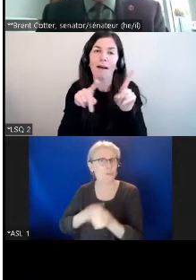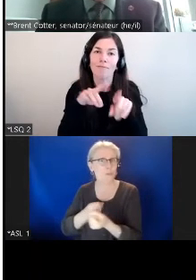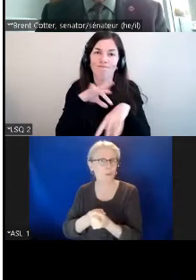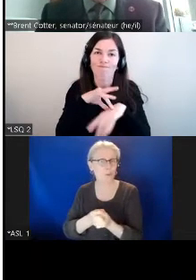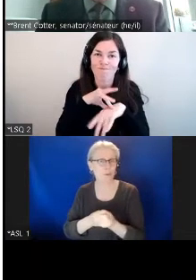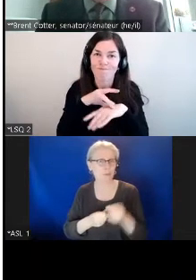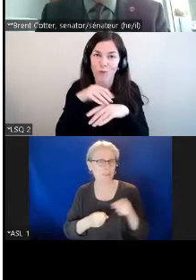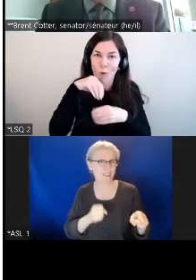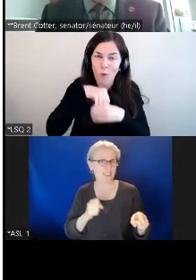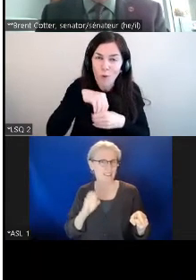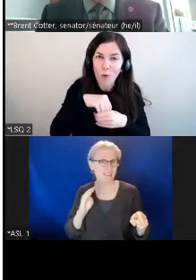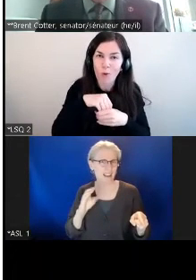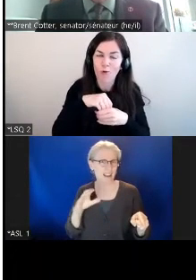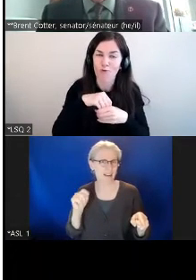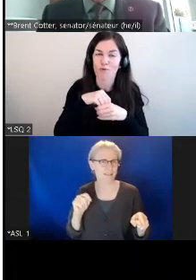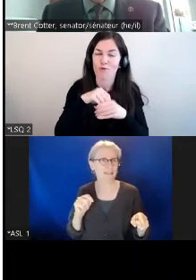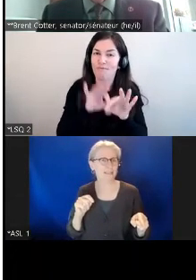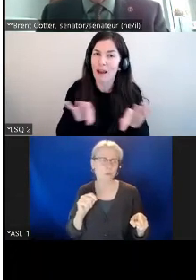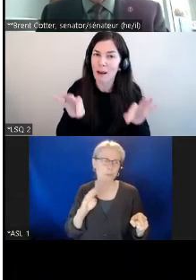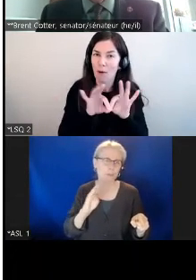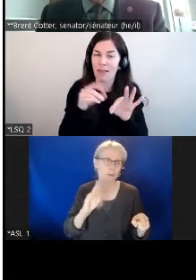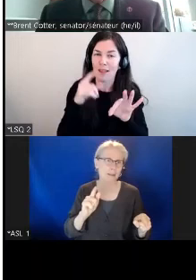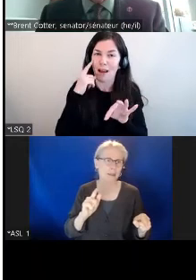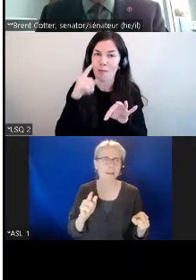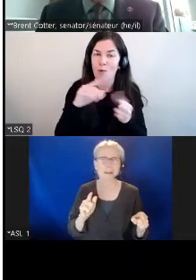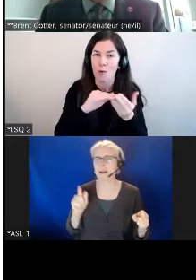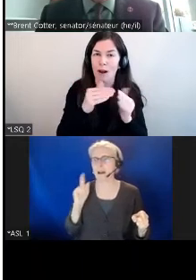LET'S GO TO THE NEXT PAGE. I'M NEARLY DONE. YOU'LL BE PLEASED TO KNOW.